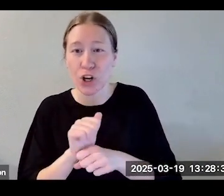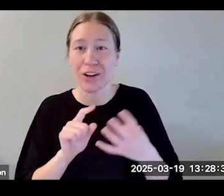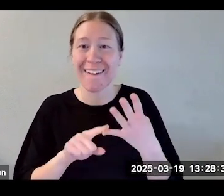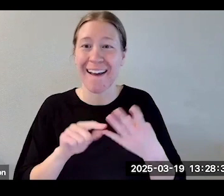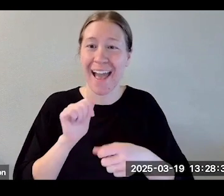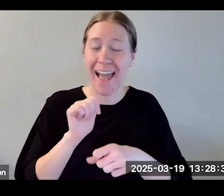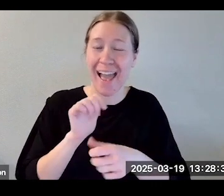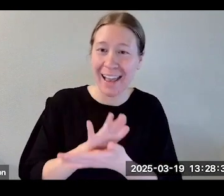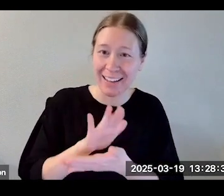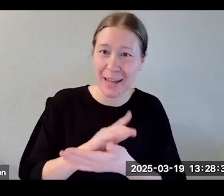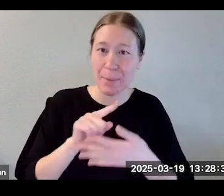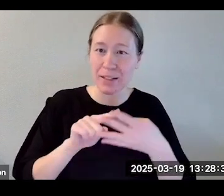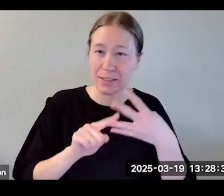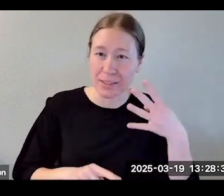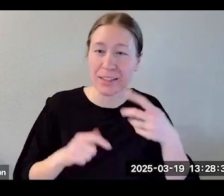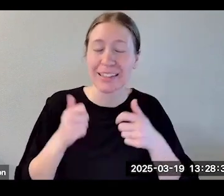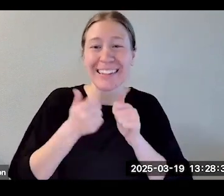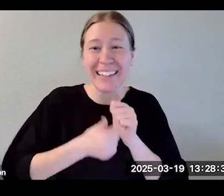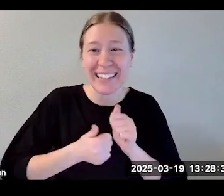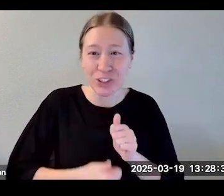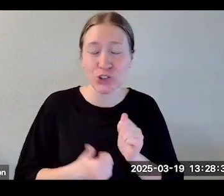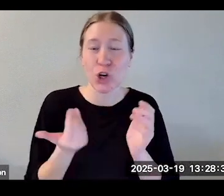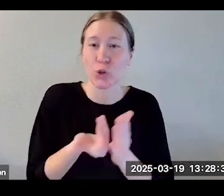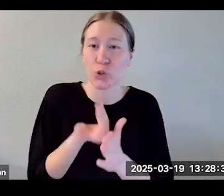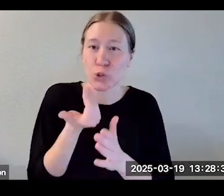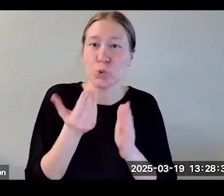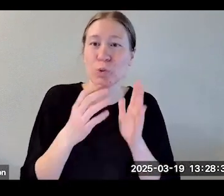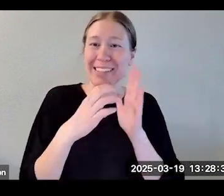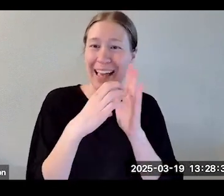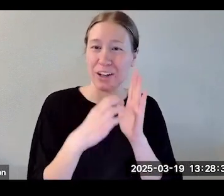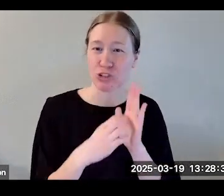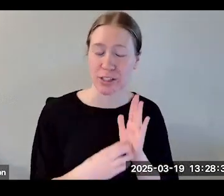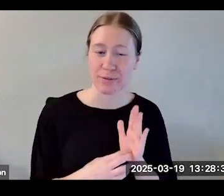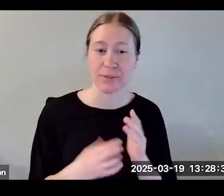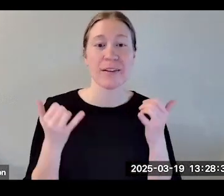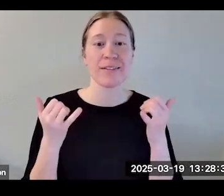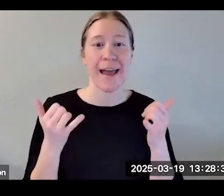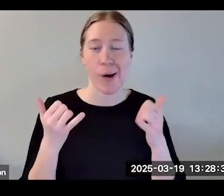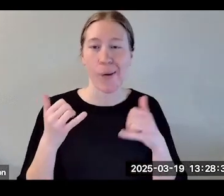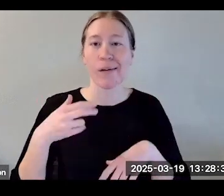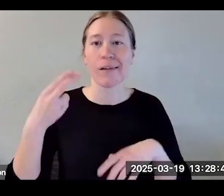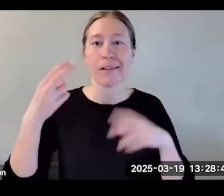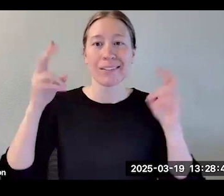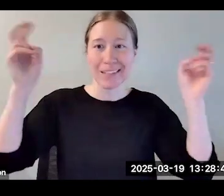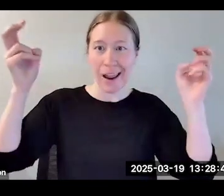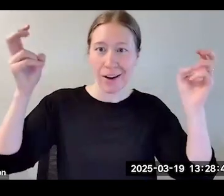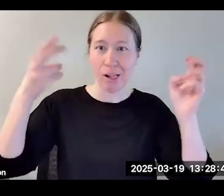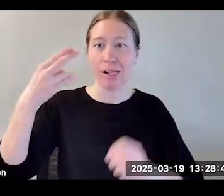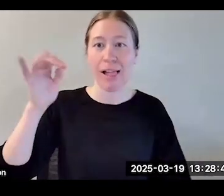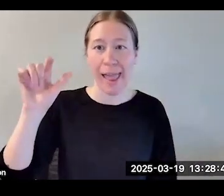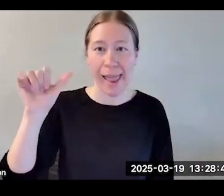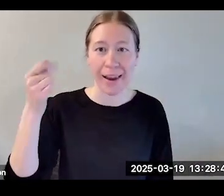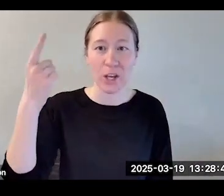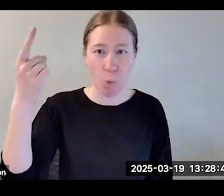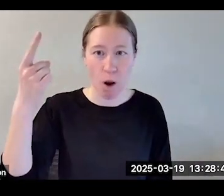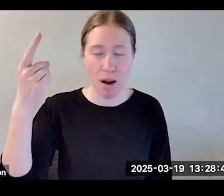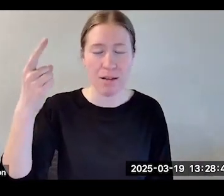So we've already used heading one. We need to use heading twos for these. And these are all kind of the same level of information, it looks like.